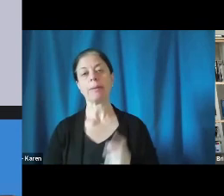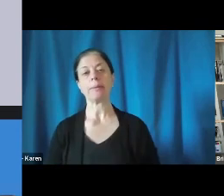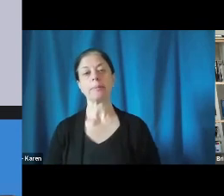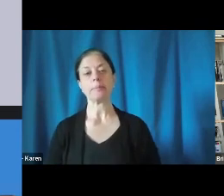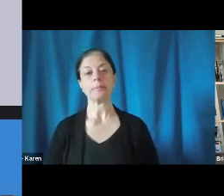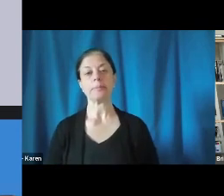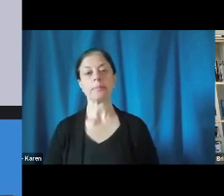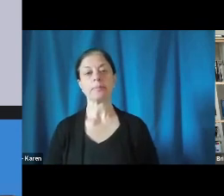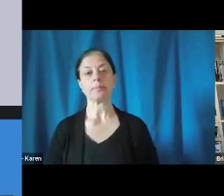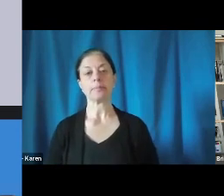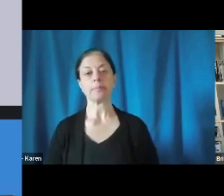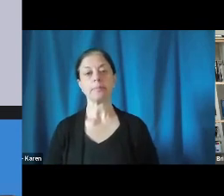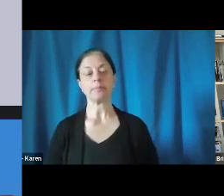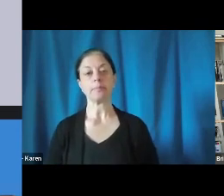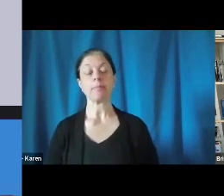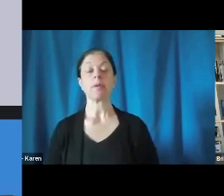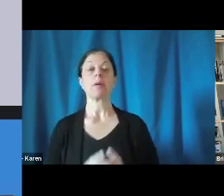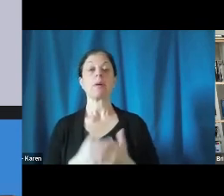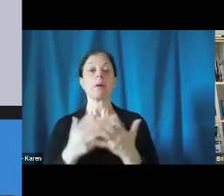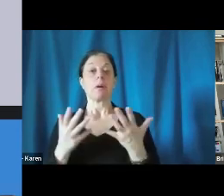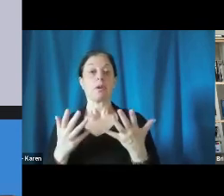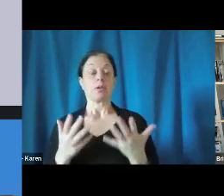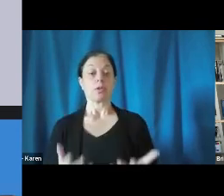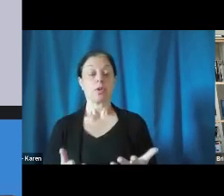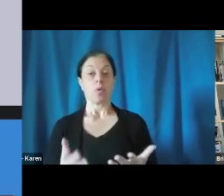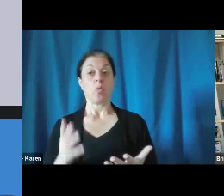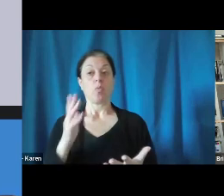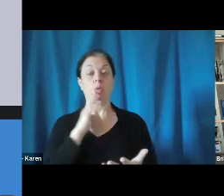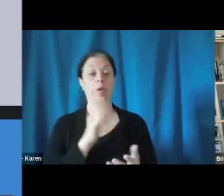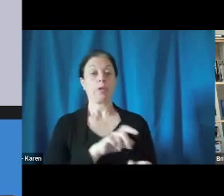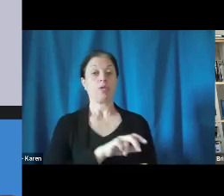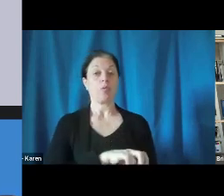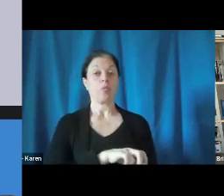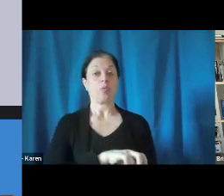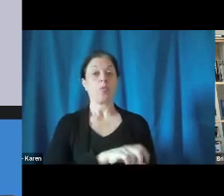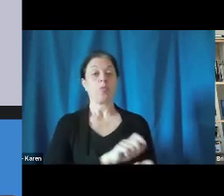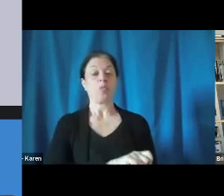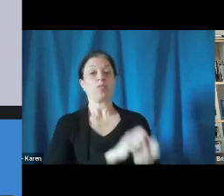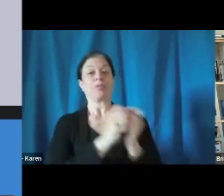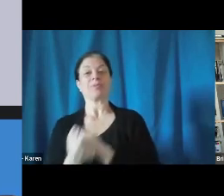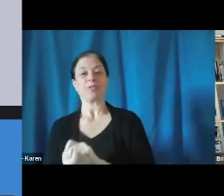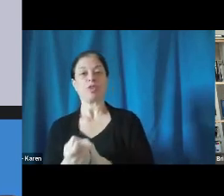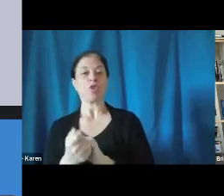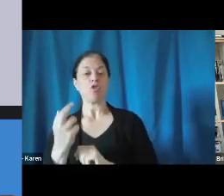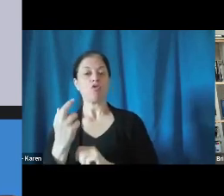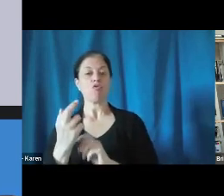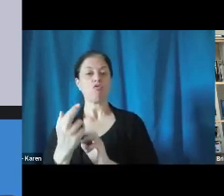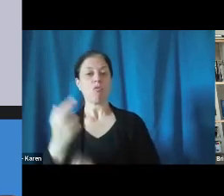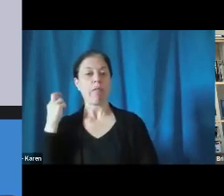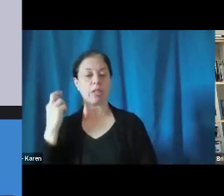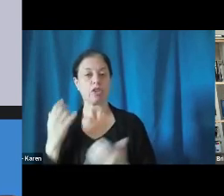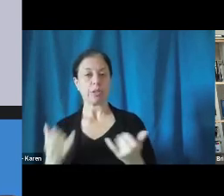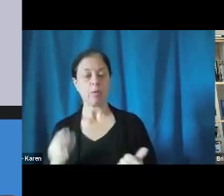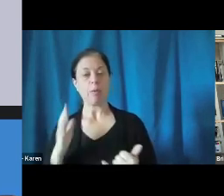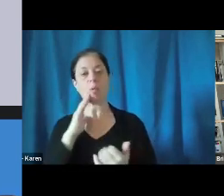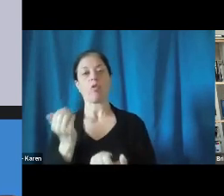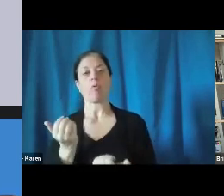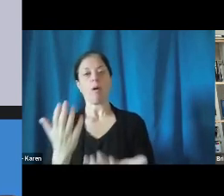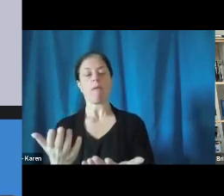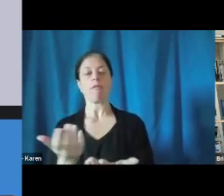collective liberation for so many groups of people.